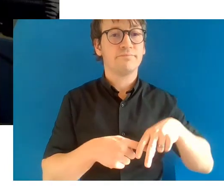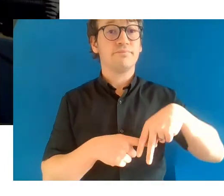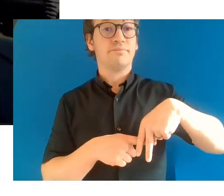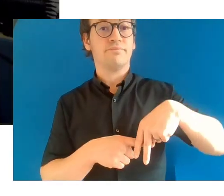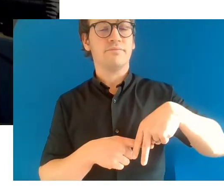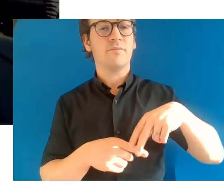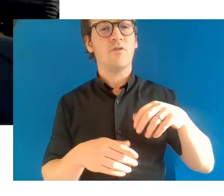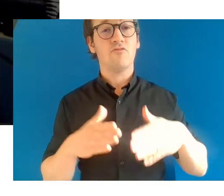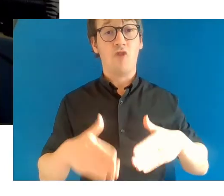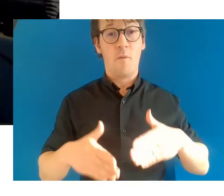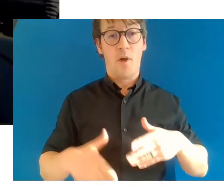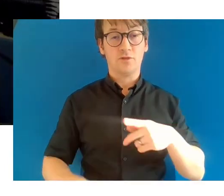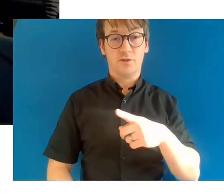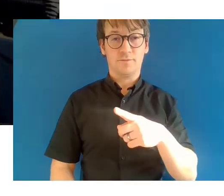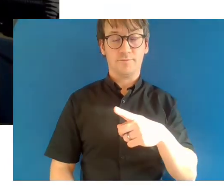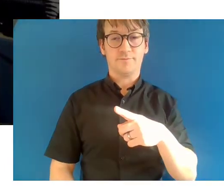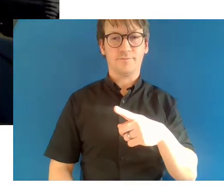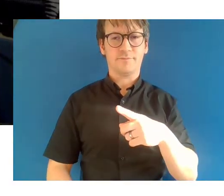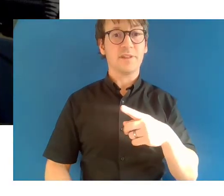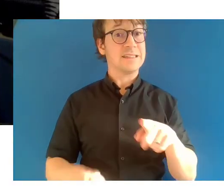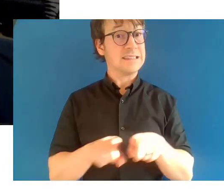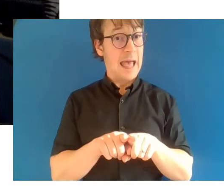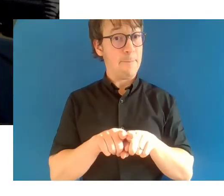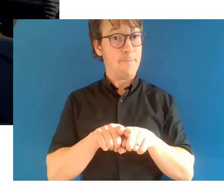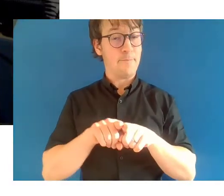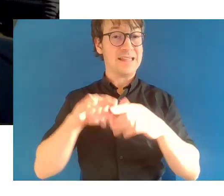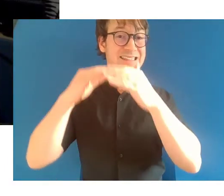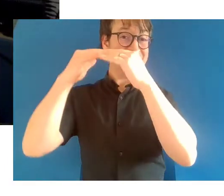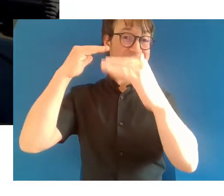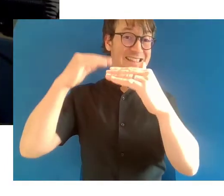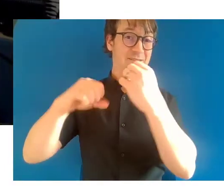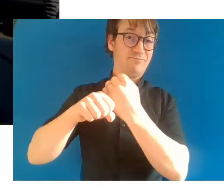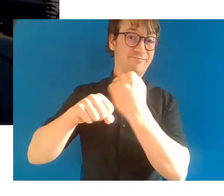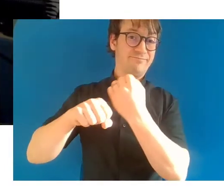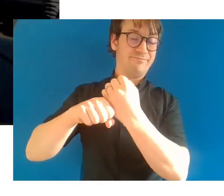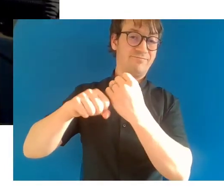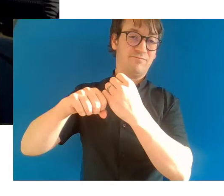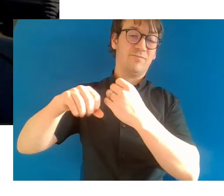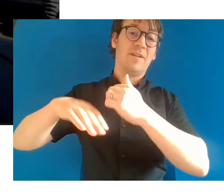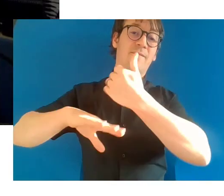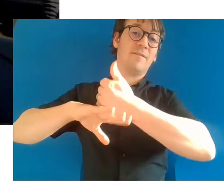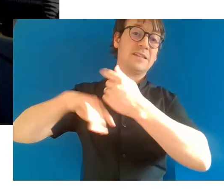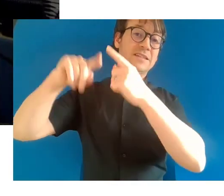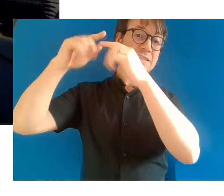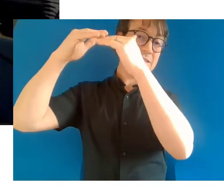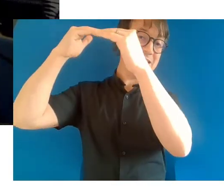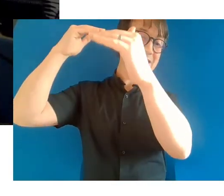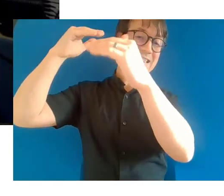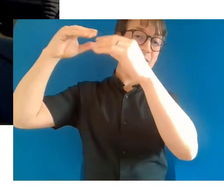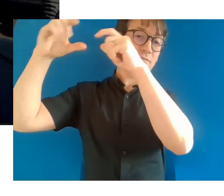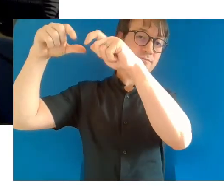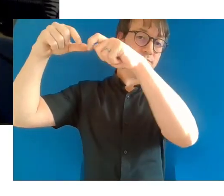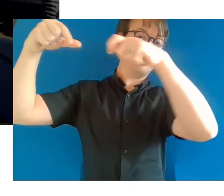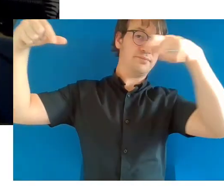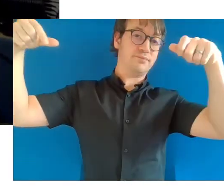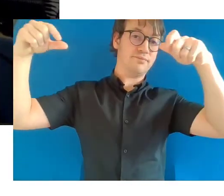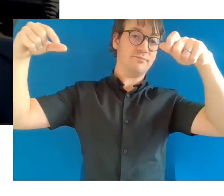As you can see, it's also attached to ceiling hoist tracks, but on this end it is designed